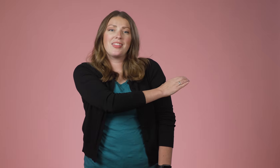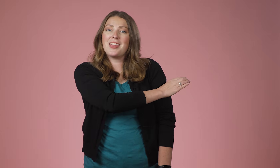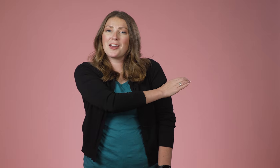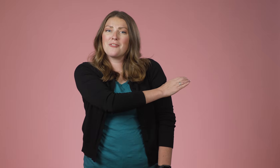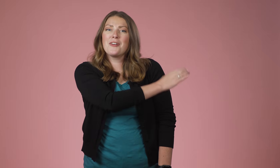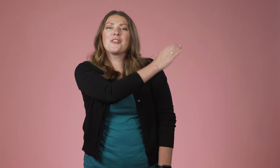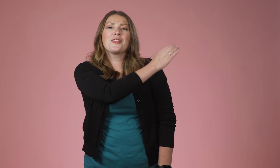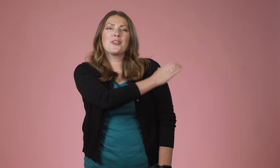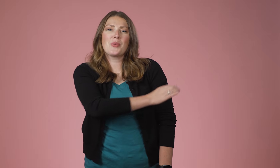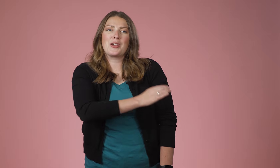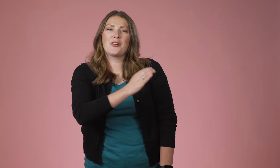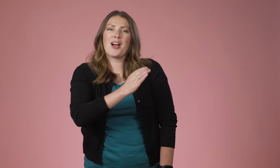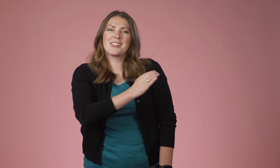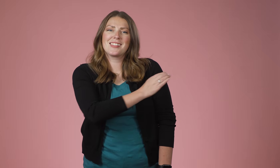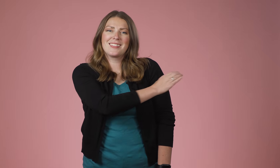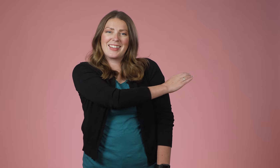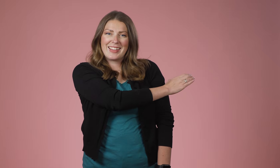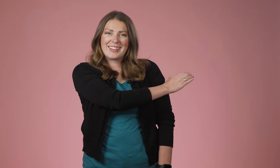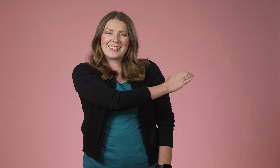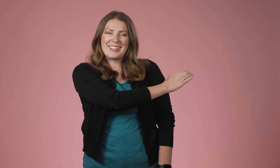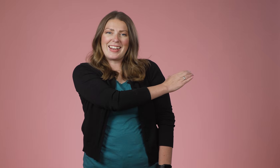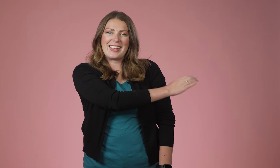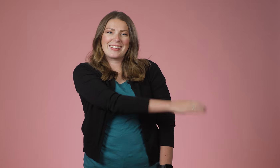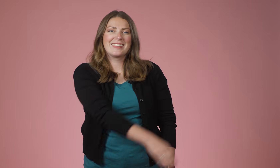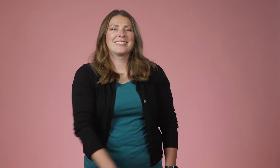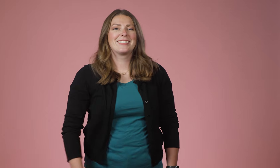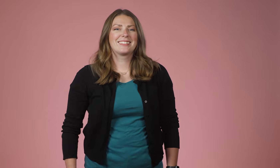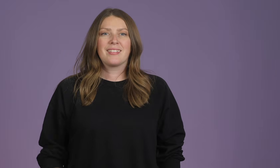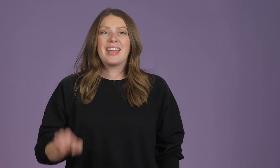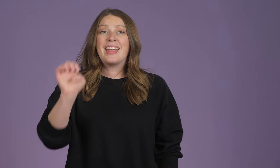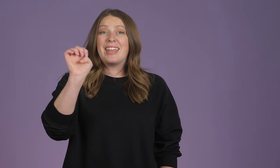Think of the Red Cross clinic.